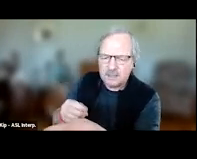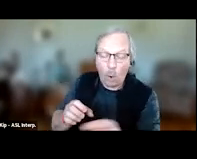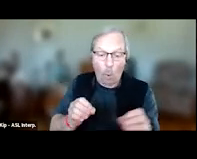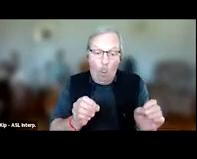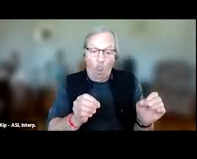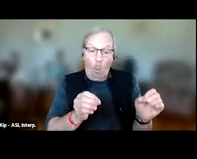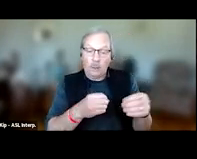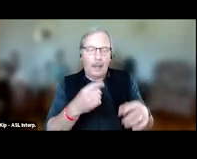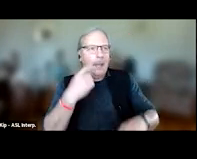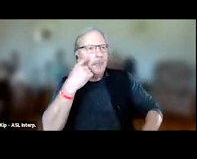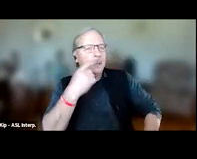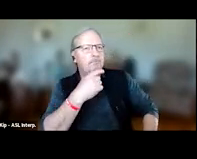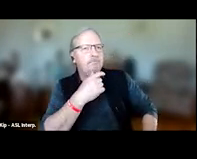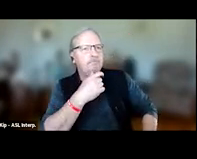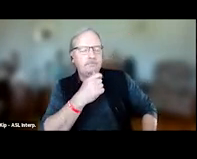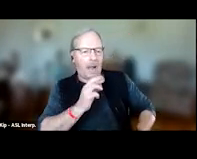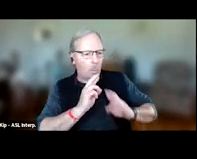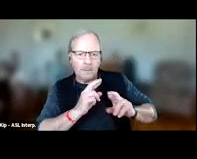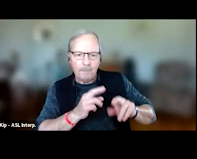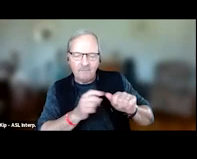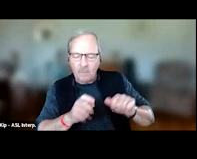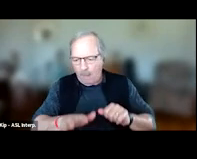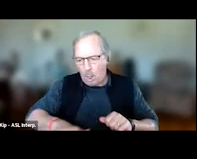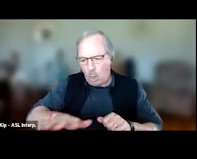think they are not getting responses from the local areas,